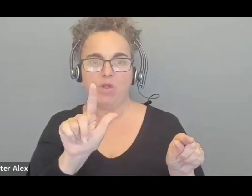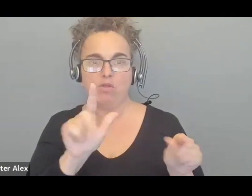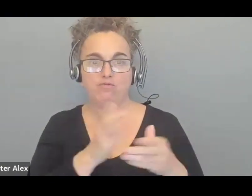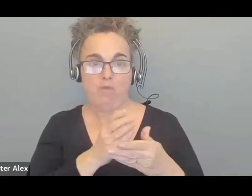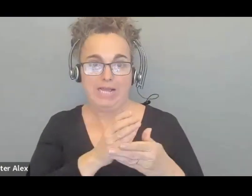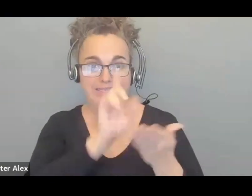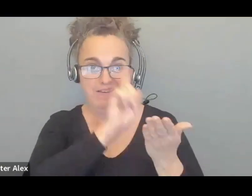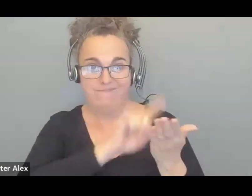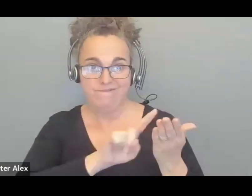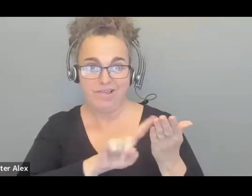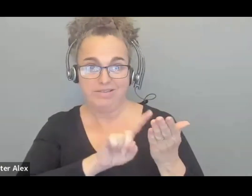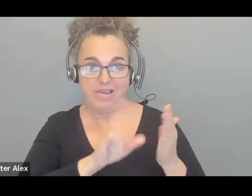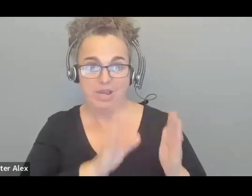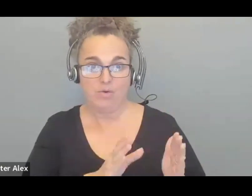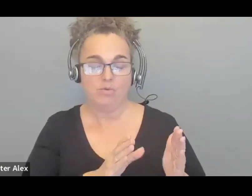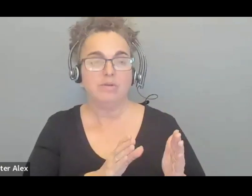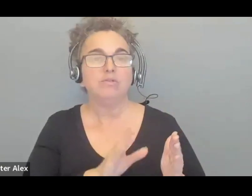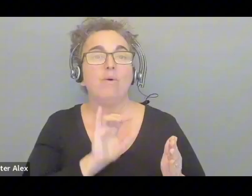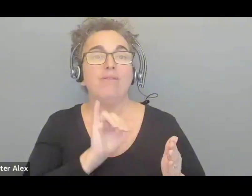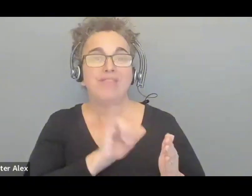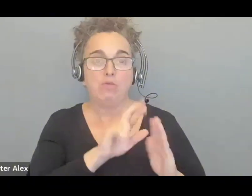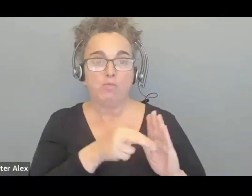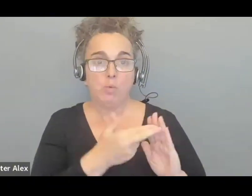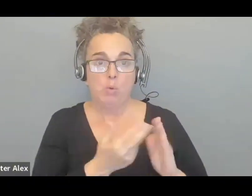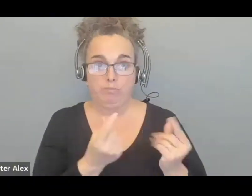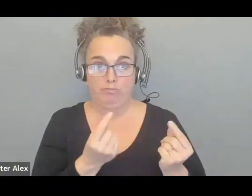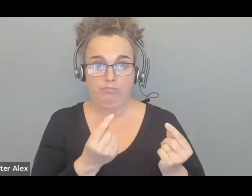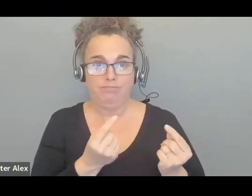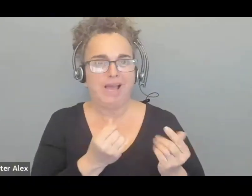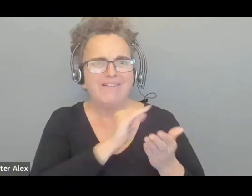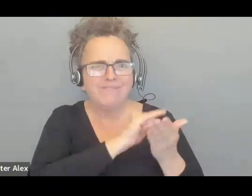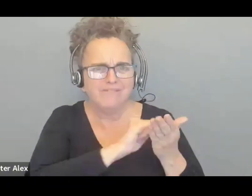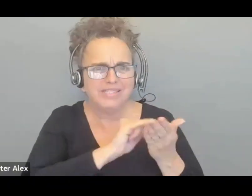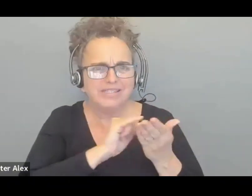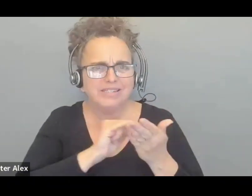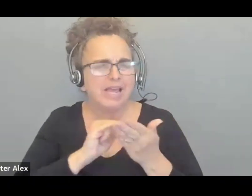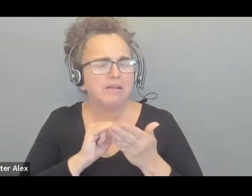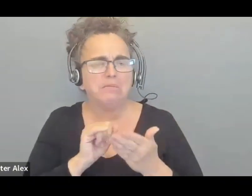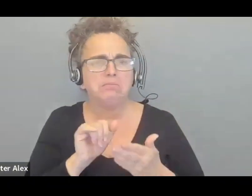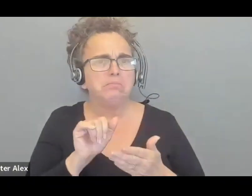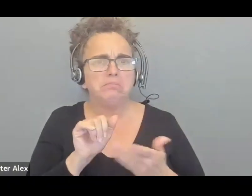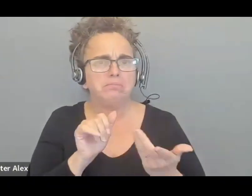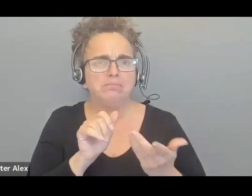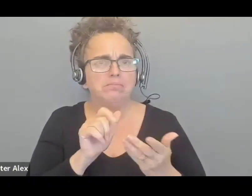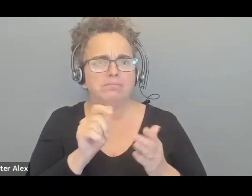and basically in that role I investigated complaints of unlawful discrimination filed